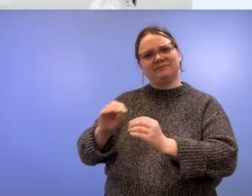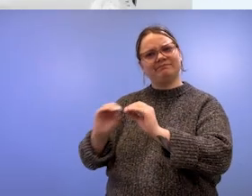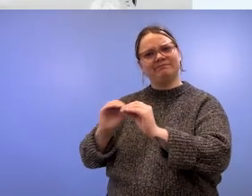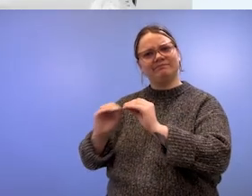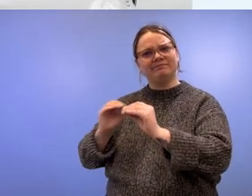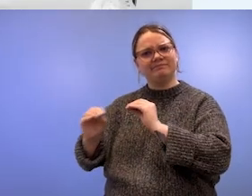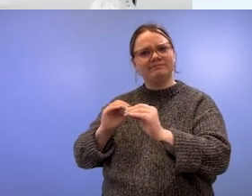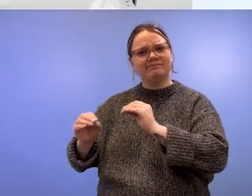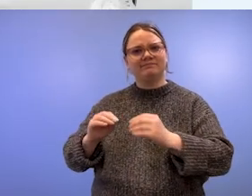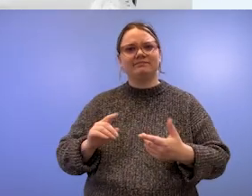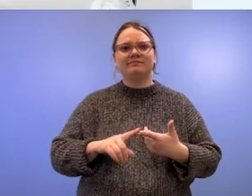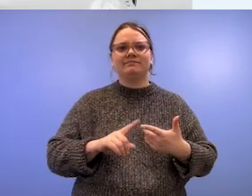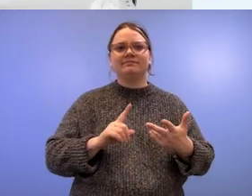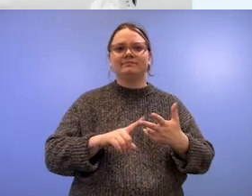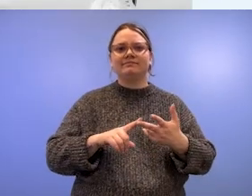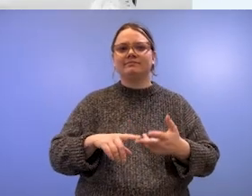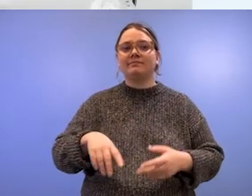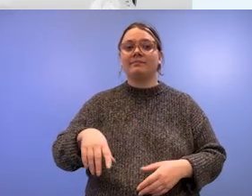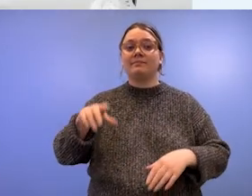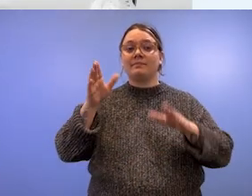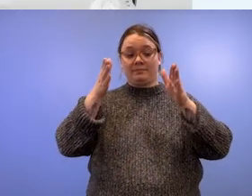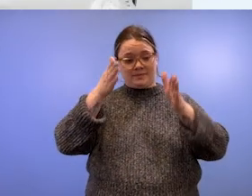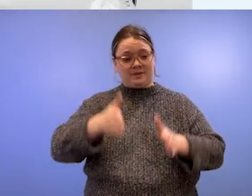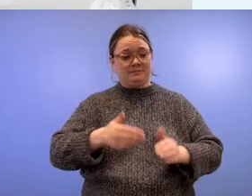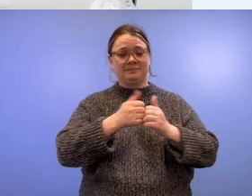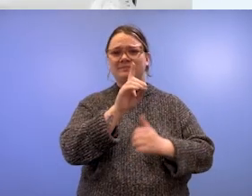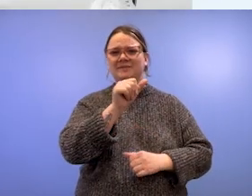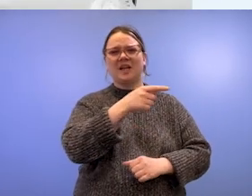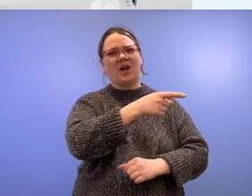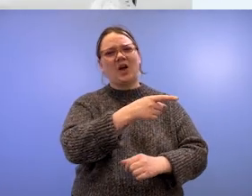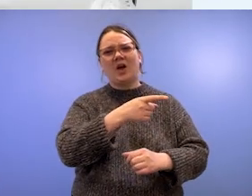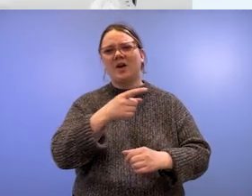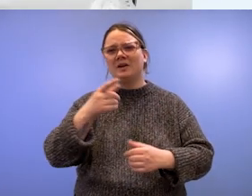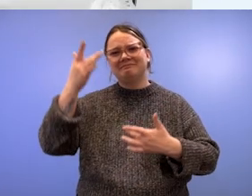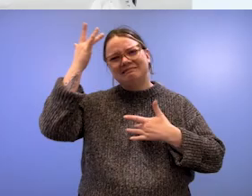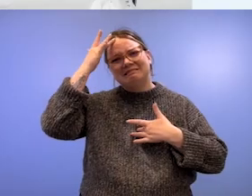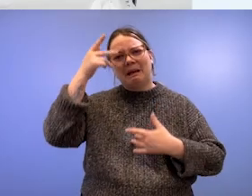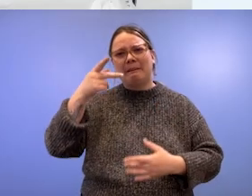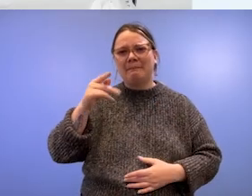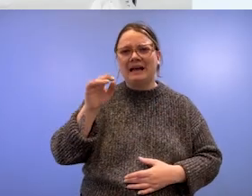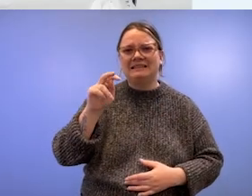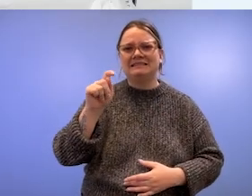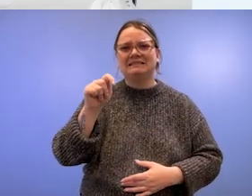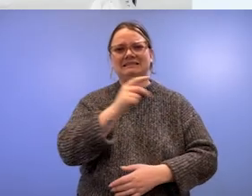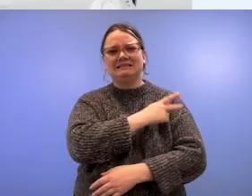and care. This view of visibility is still held by many, but disability advocates are pushing